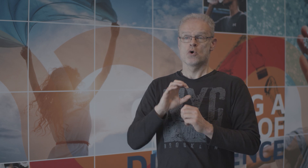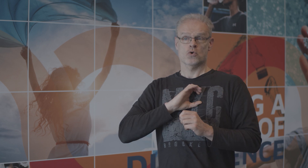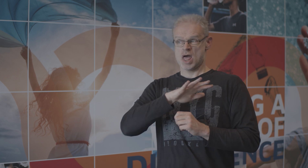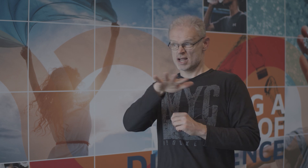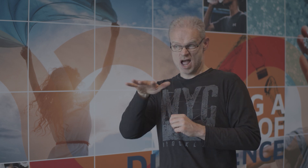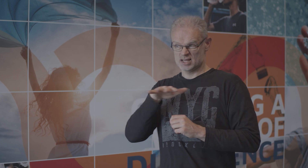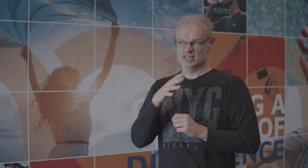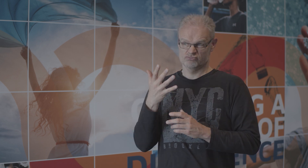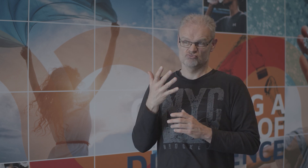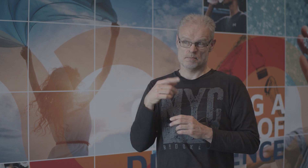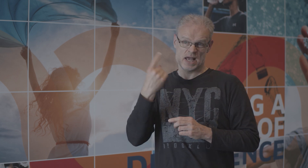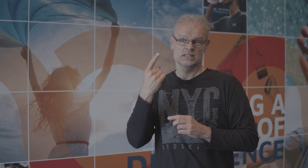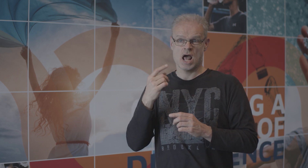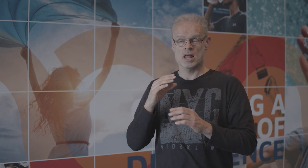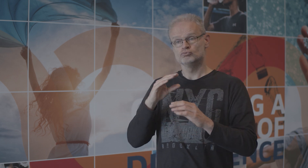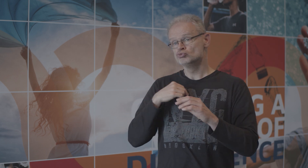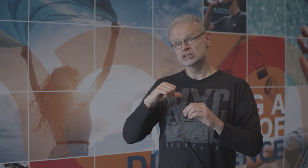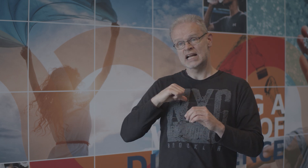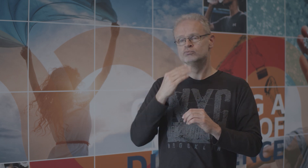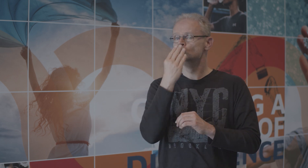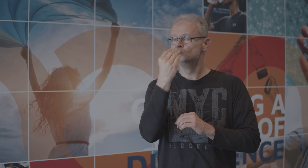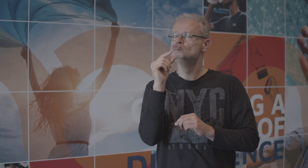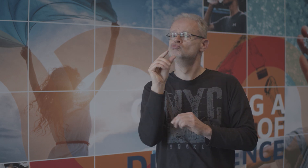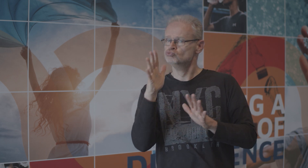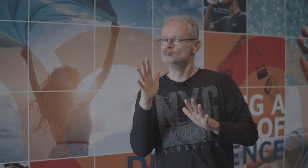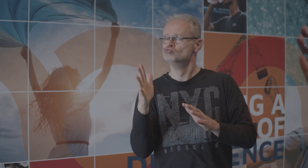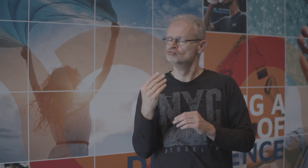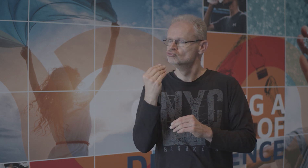I can reasonably follow conversations with colleagues by lipreading,